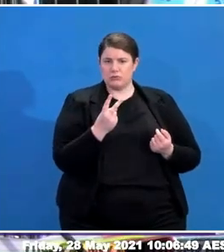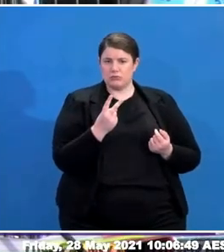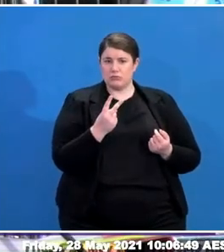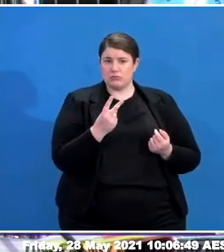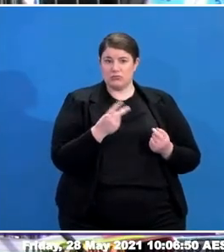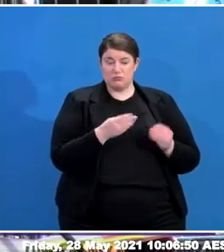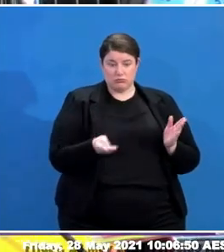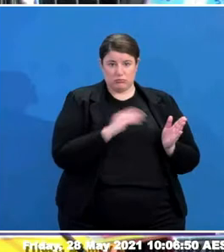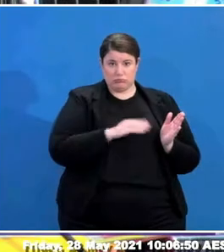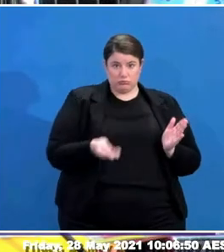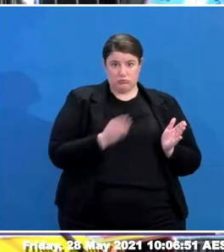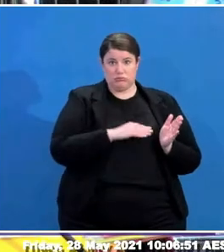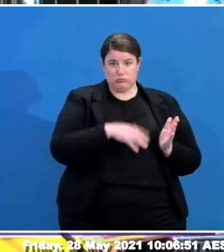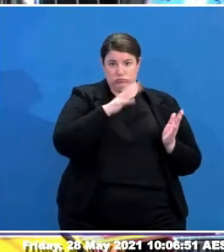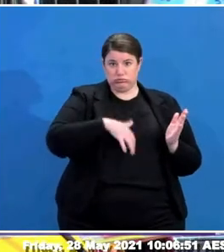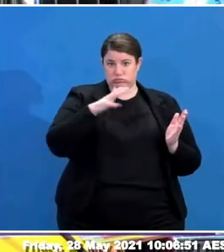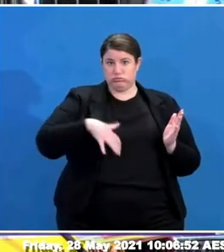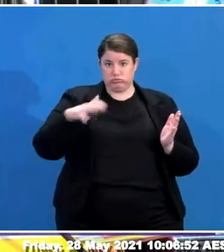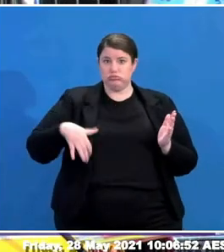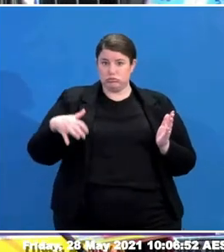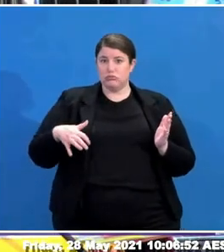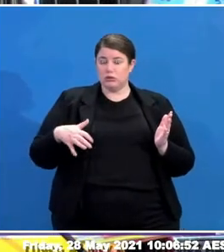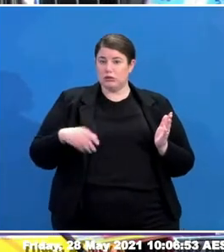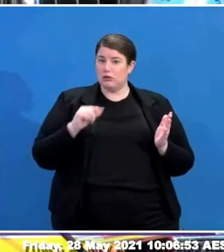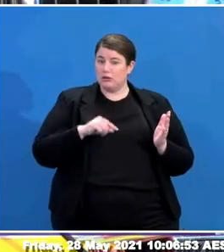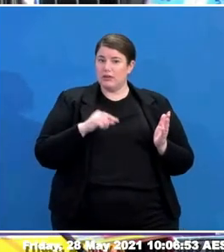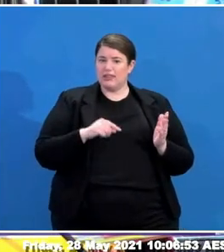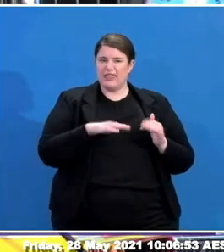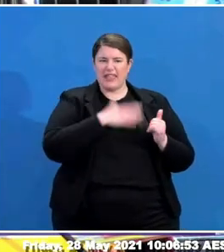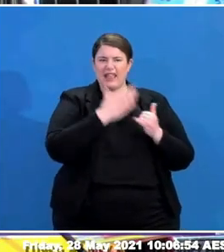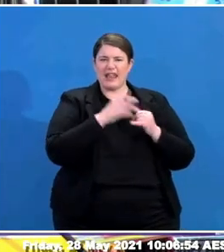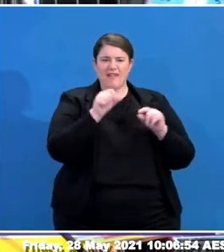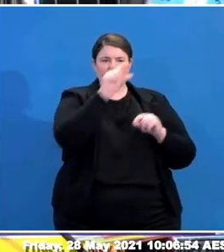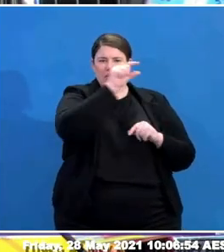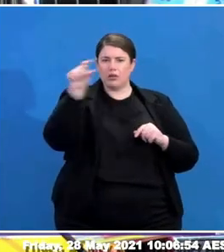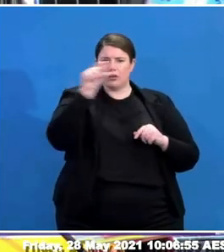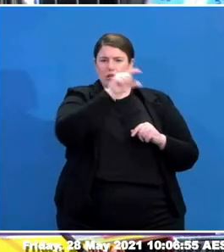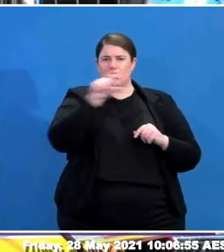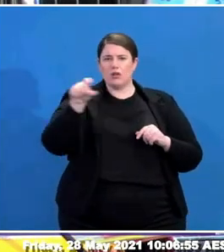quite a lengthy report ending with a flowchart of the response team process